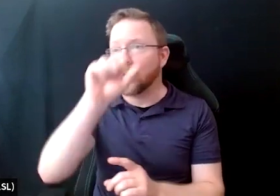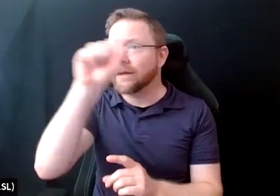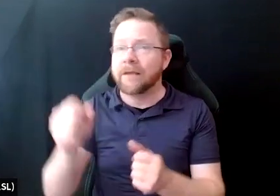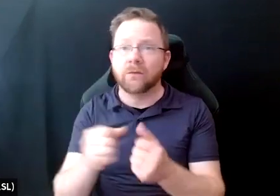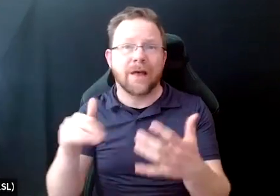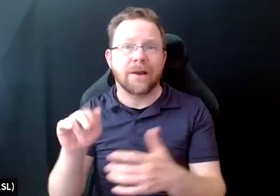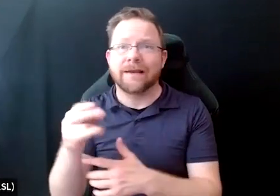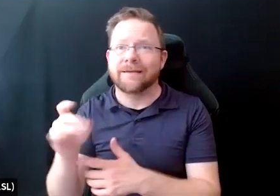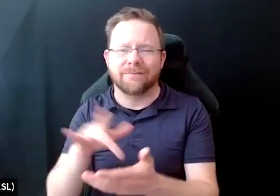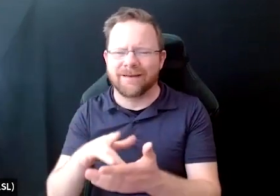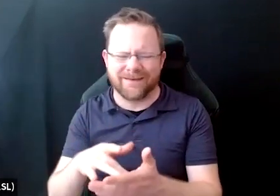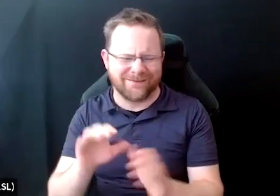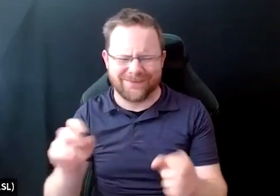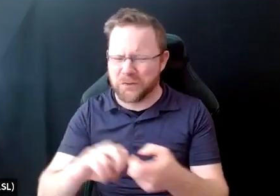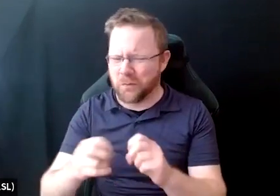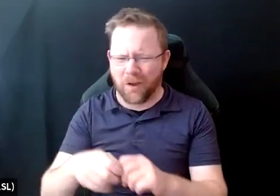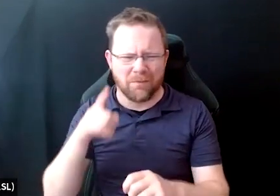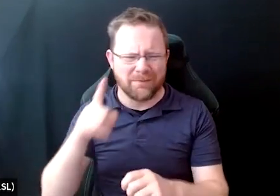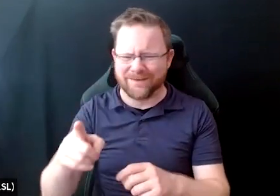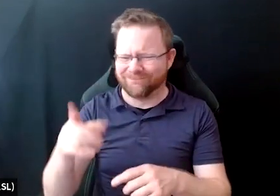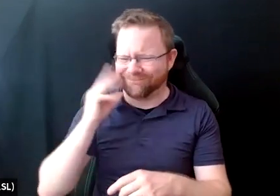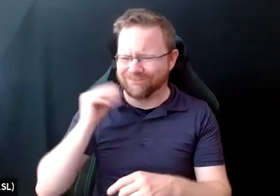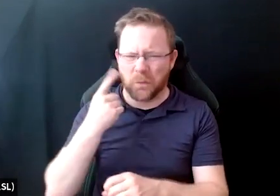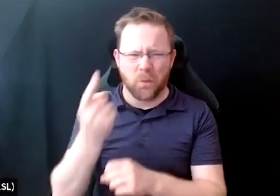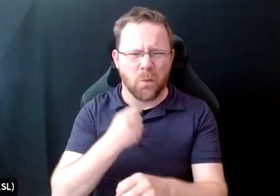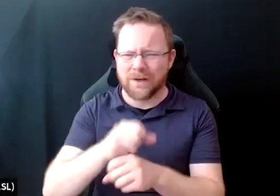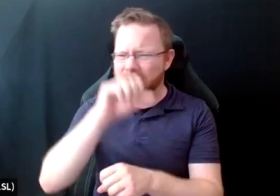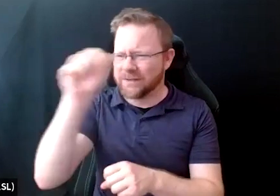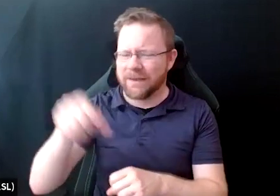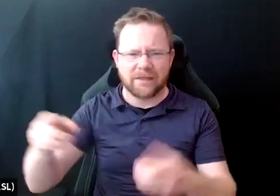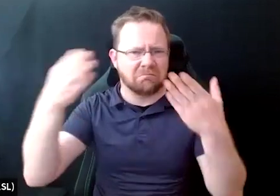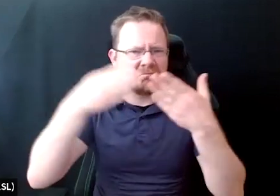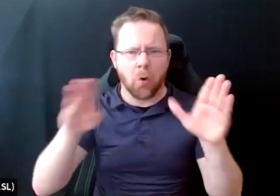He spent a year in space, he's fine. He's being very open about his ADHD symptoms.